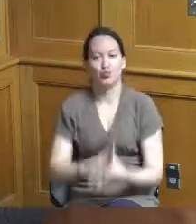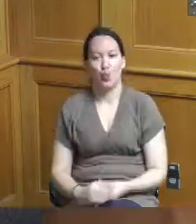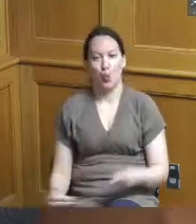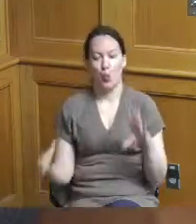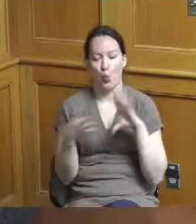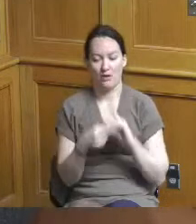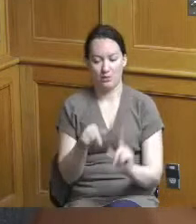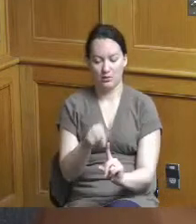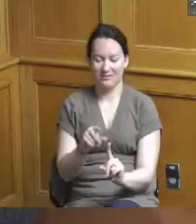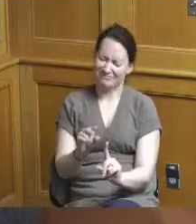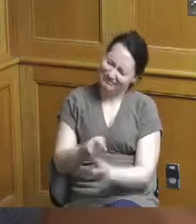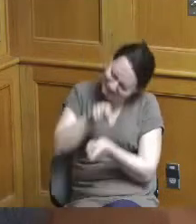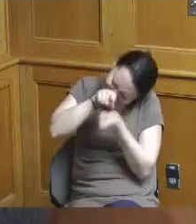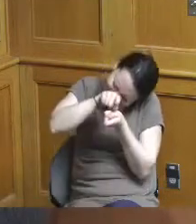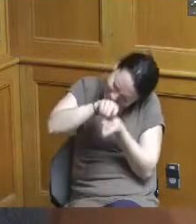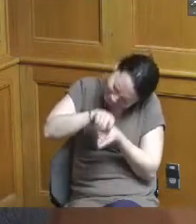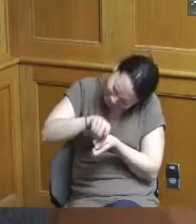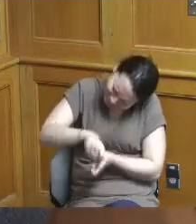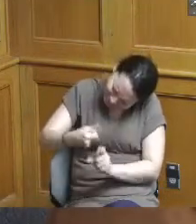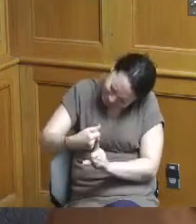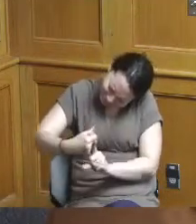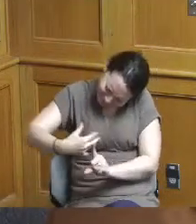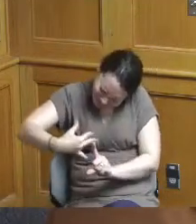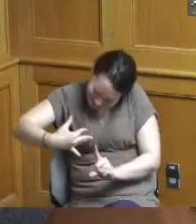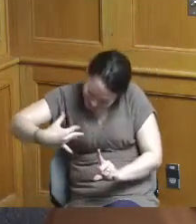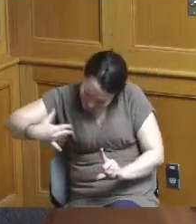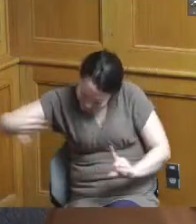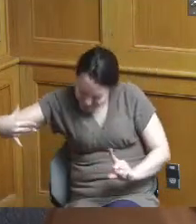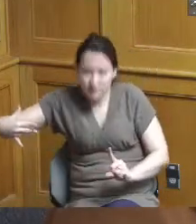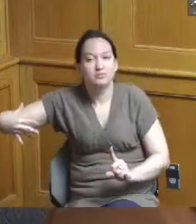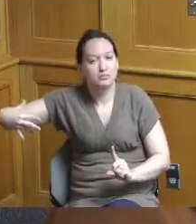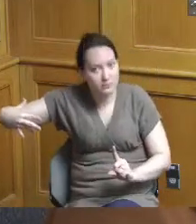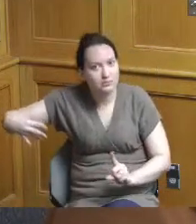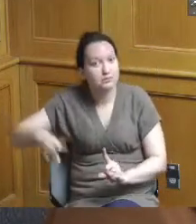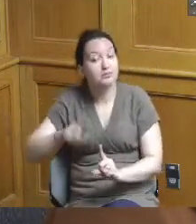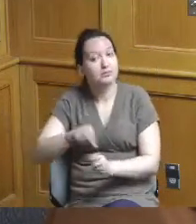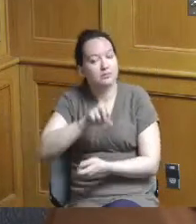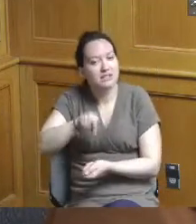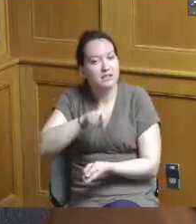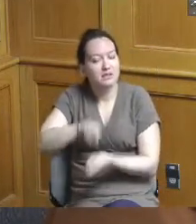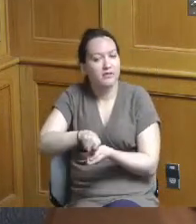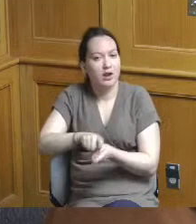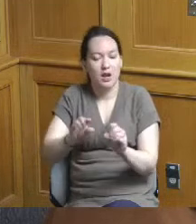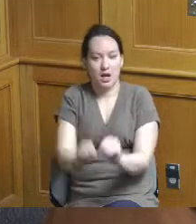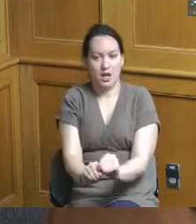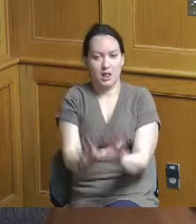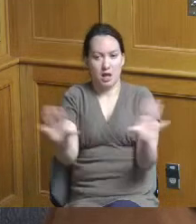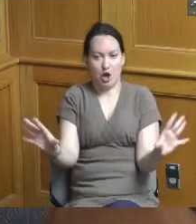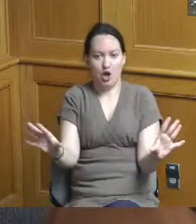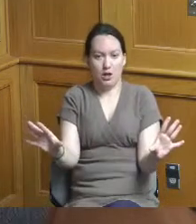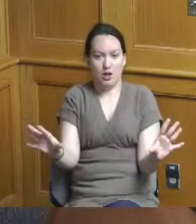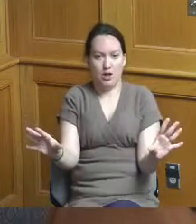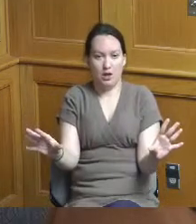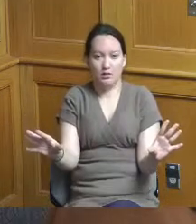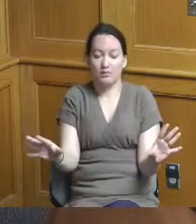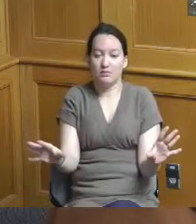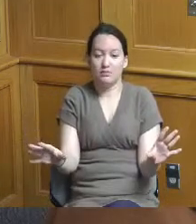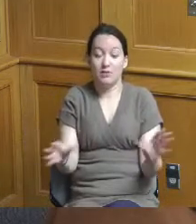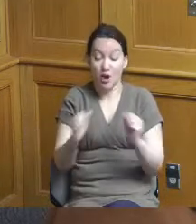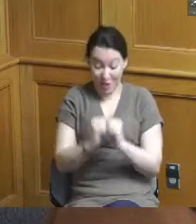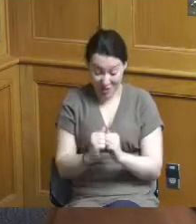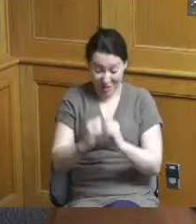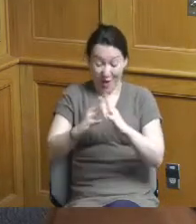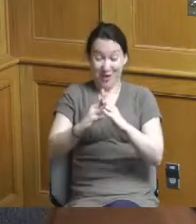is very detailed and that the narrative is very clear and that the launching and the